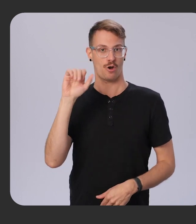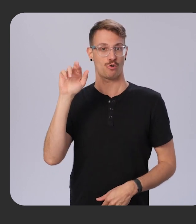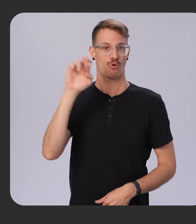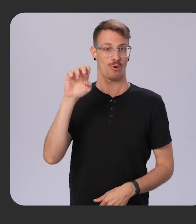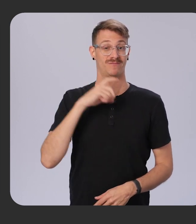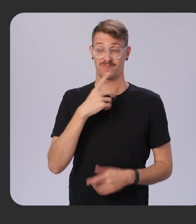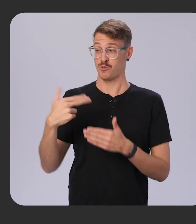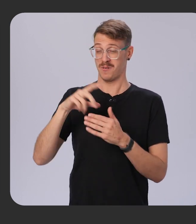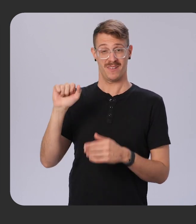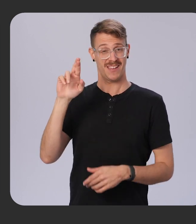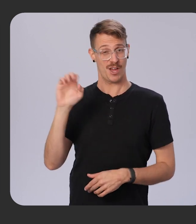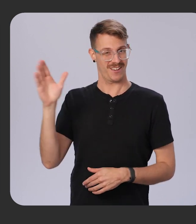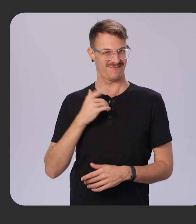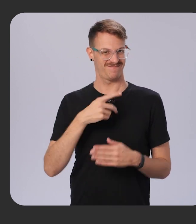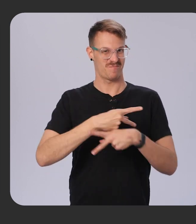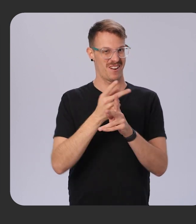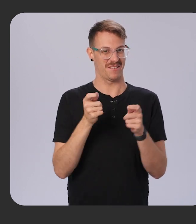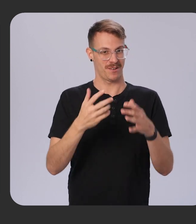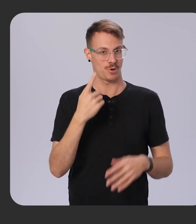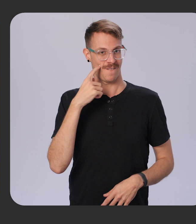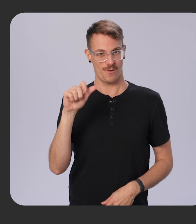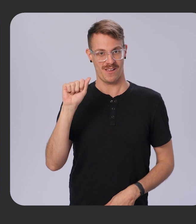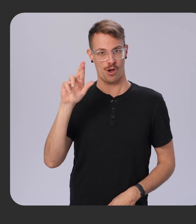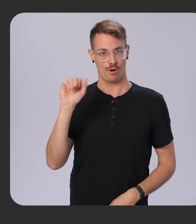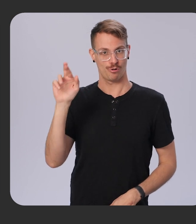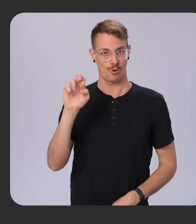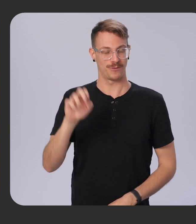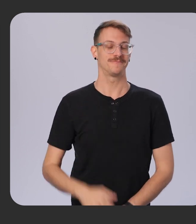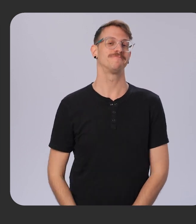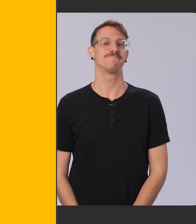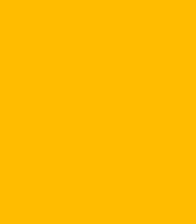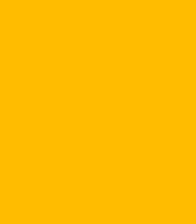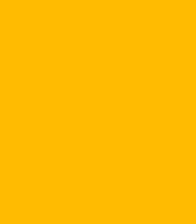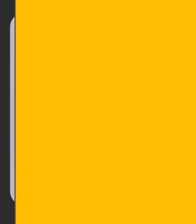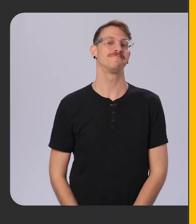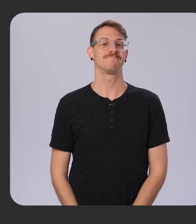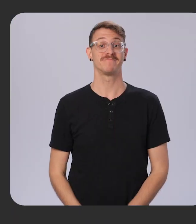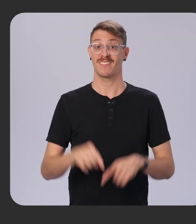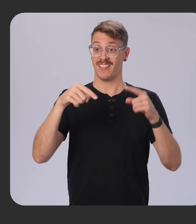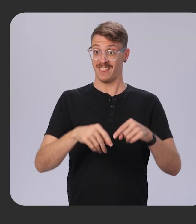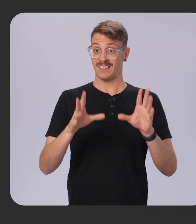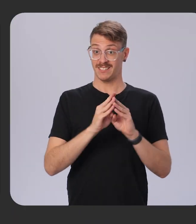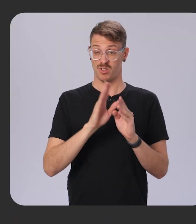and I'm joined by Eric Lai, product manager for ARCore. In this session, we're going to talk